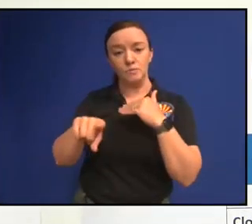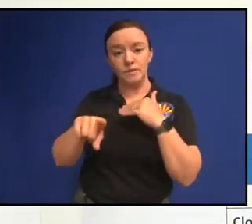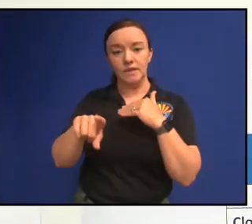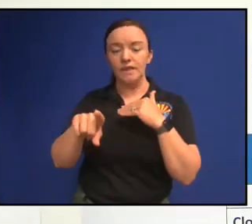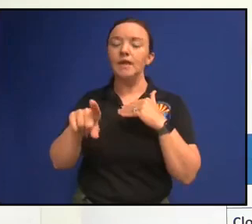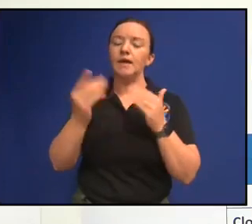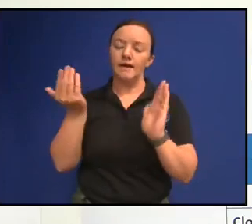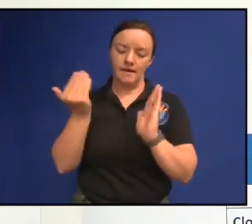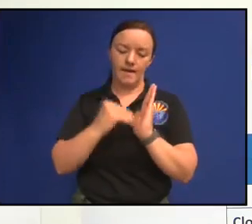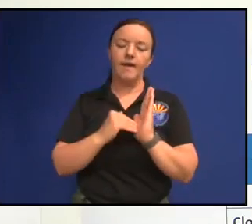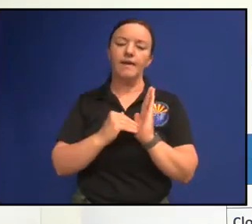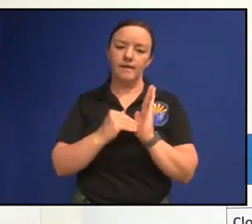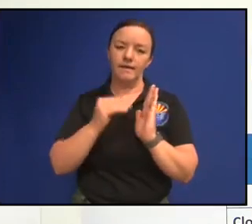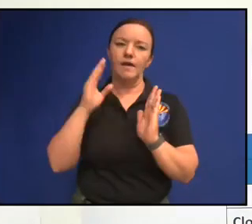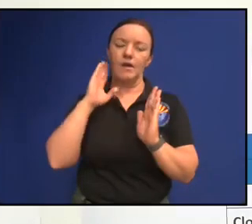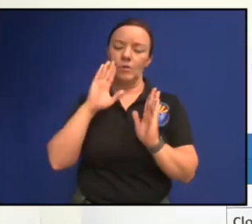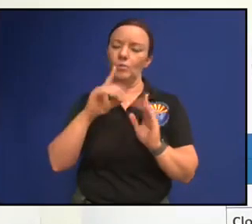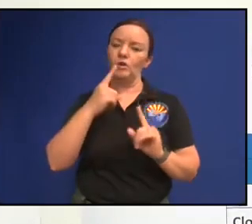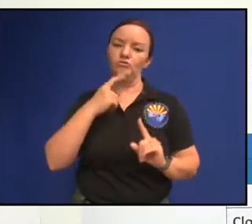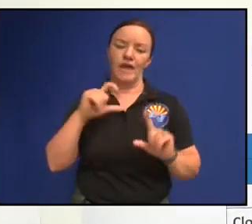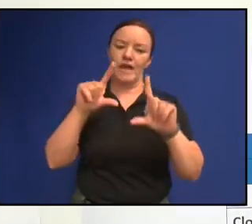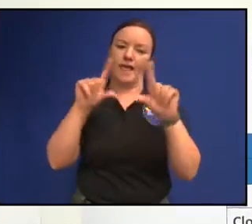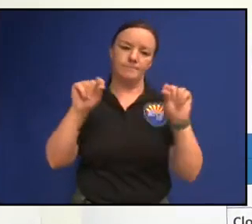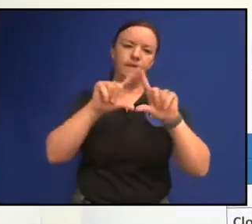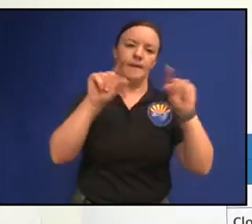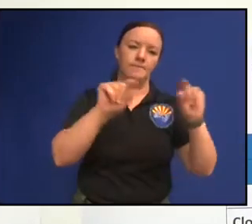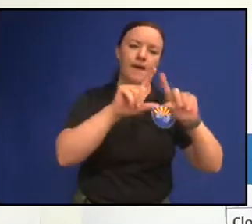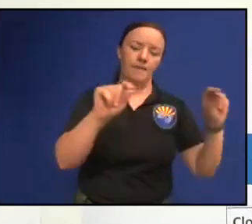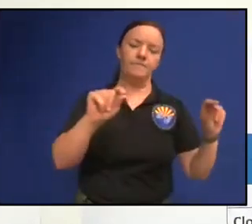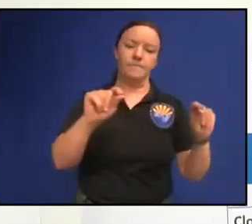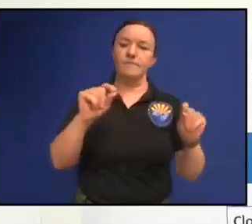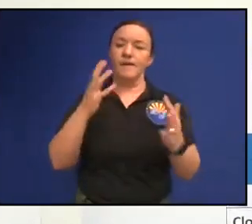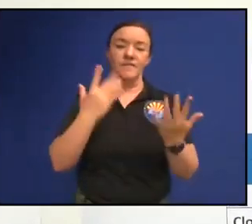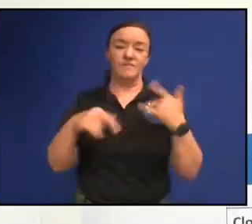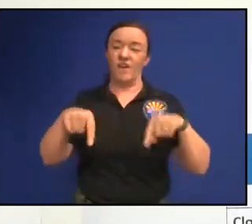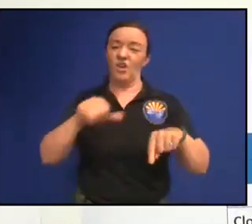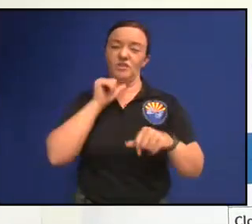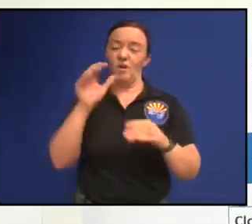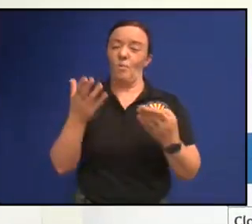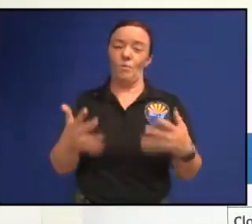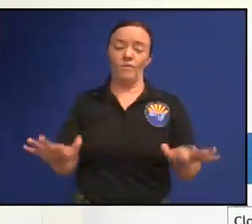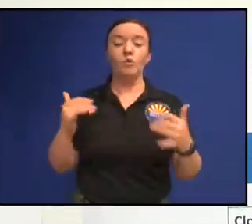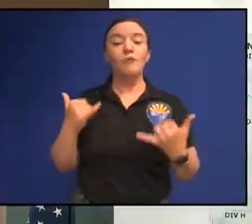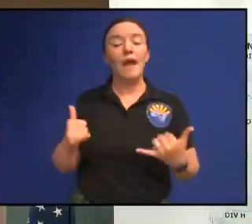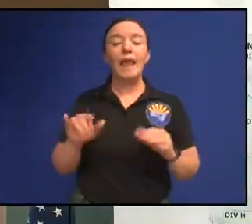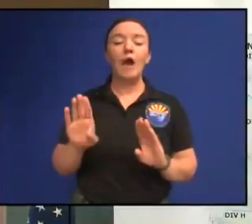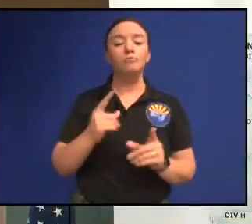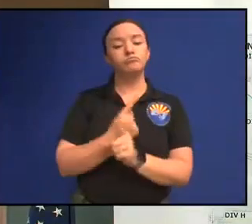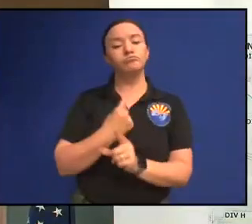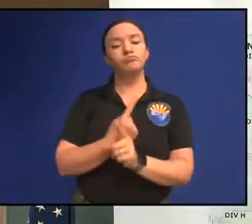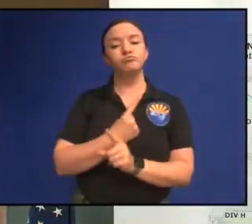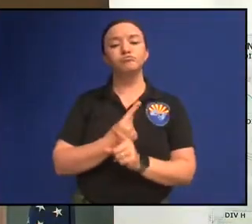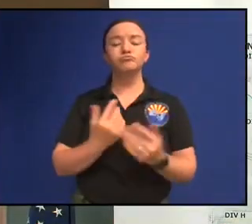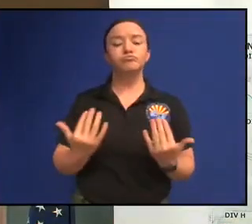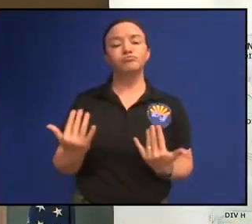SO THE FIRE IS NOT OVER. IT'S BEHAVING CURRENTLY. IT IS QUIET, IT IS MILD, BUT IT IS NOT OUT AND SO SINCE WE